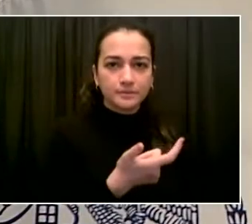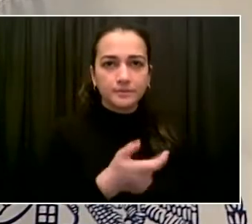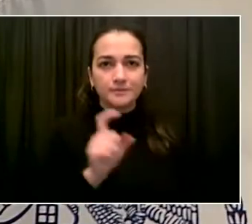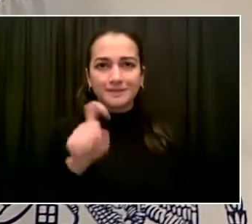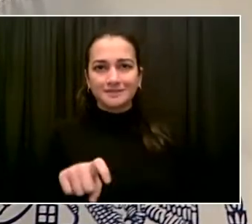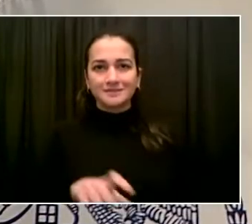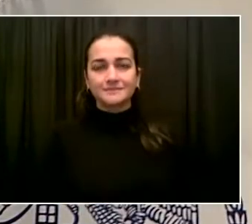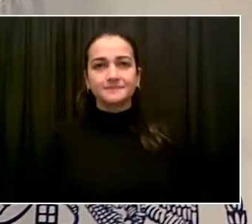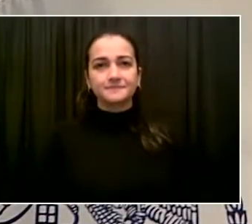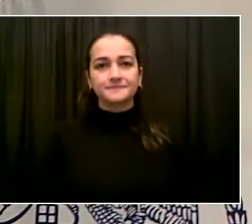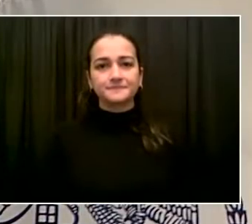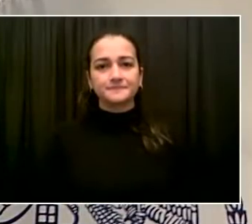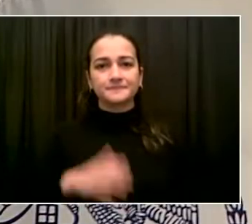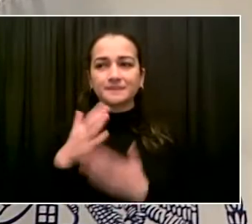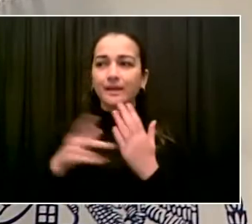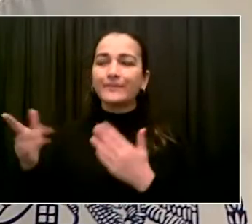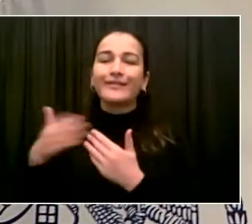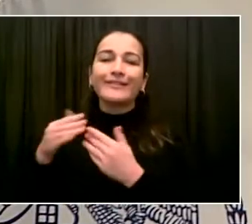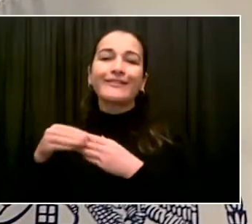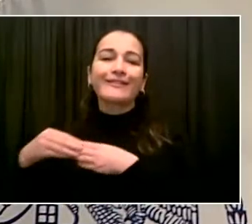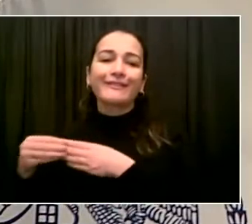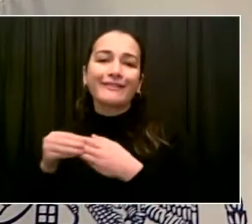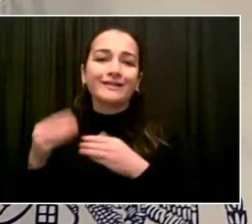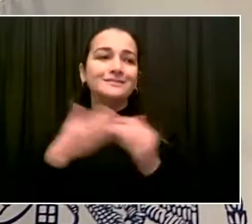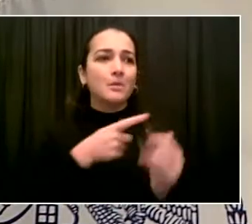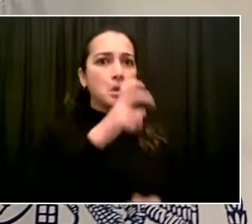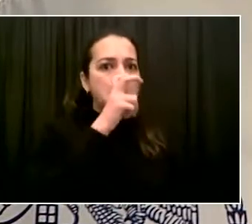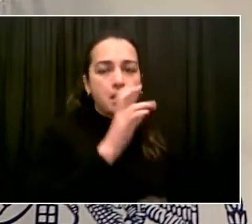DIFFERENTLY. SO WE ARE CONFIDENT THIS WILL SURVIVE ANY CHALLENGES. THANK YOU, GO AHEAD NOLAN.